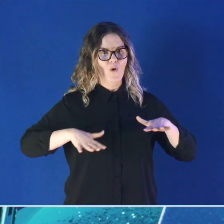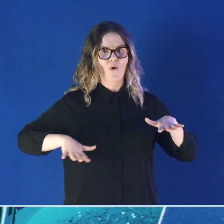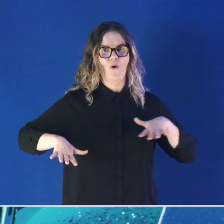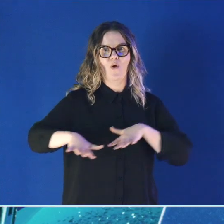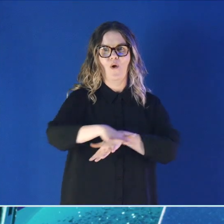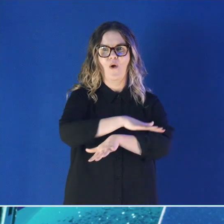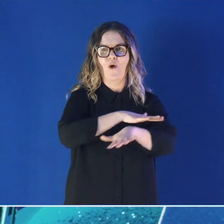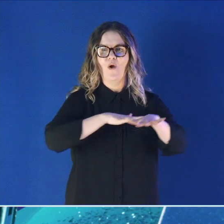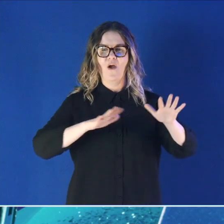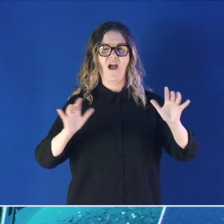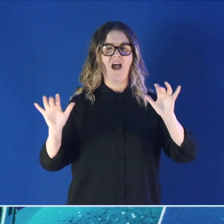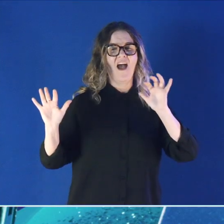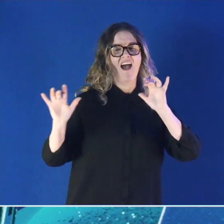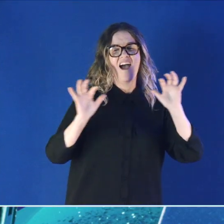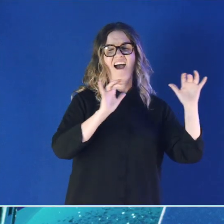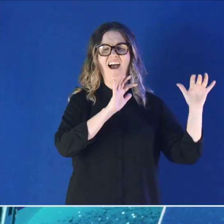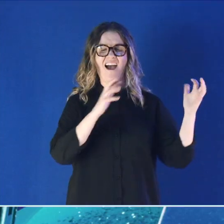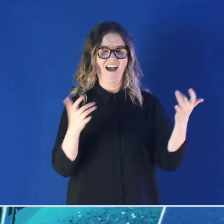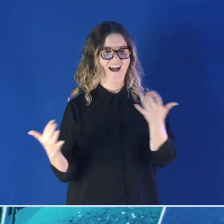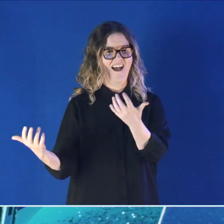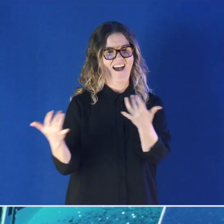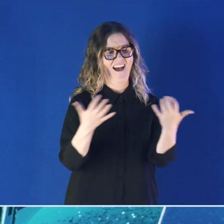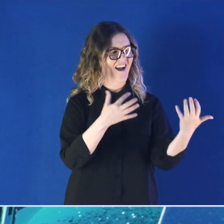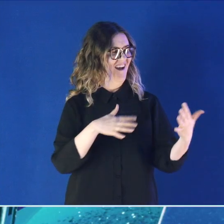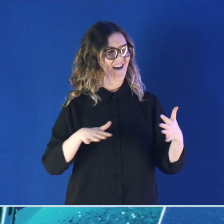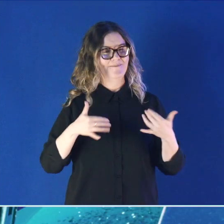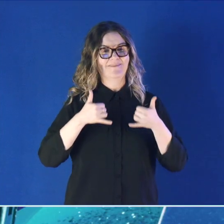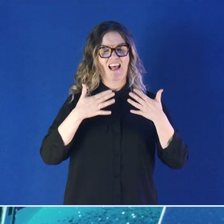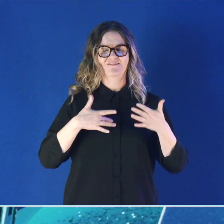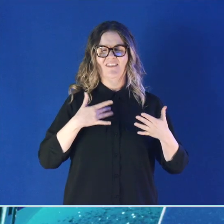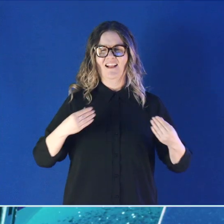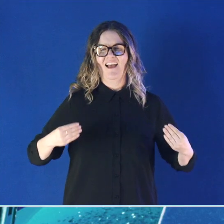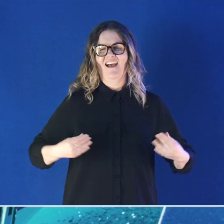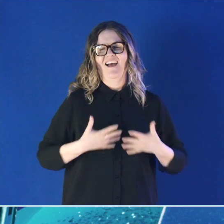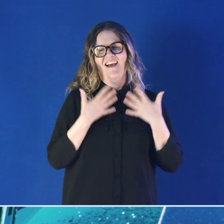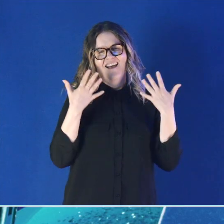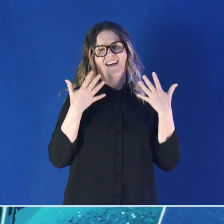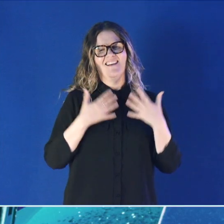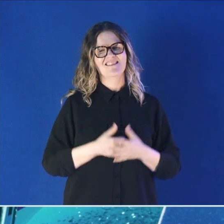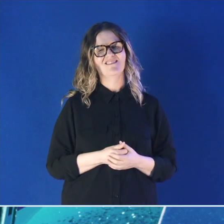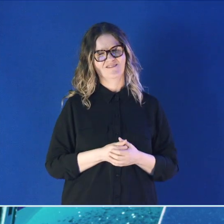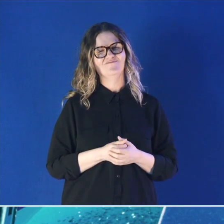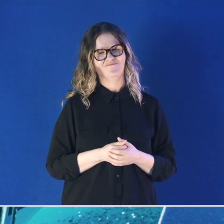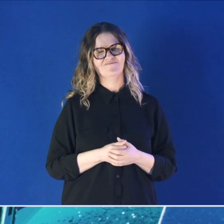And so making sure that everyone feels that is important to me.